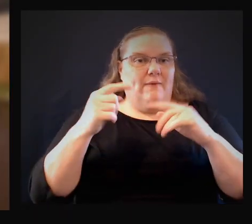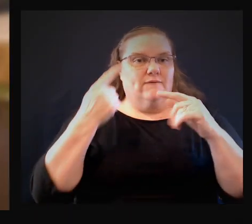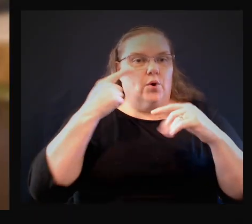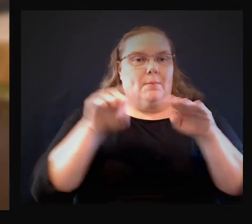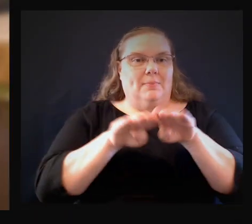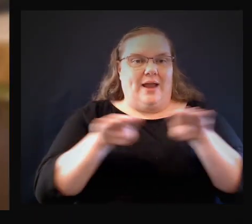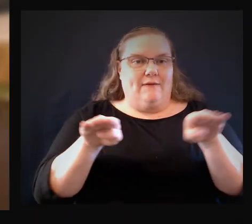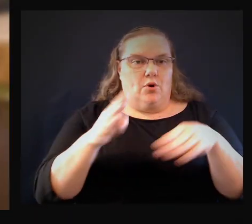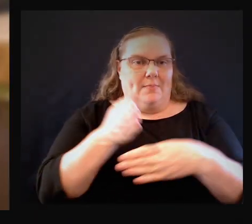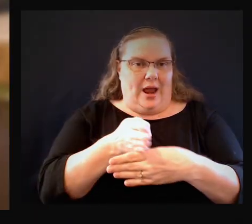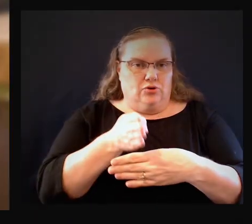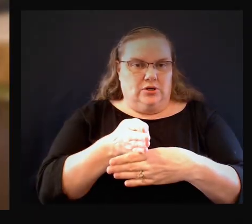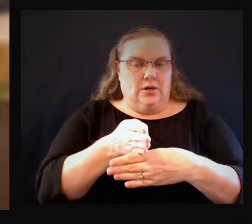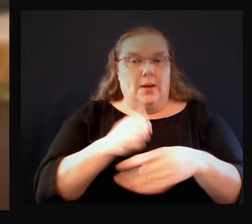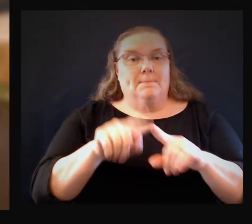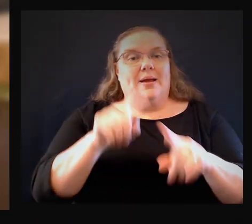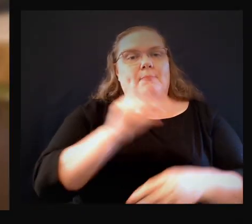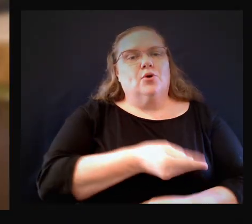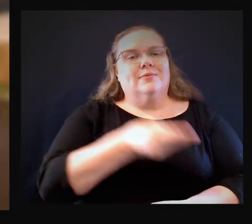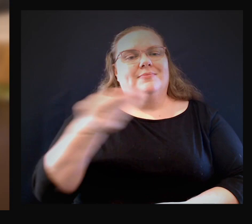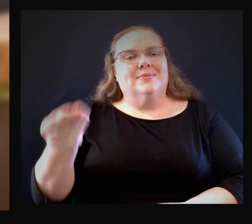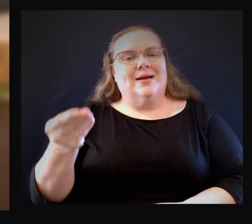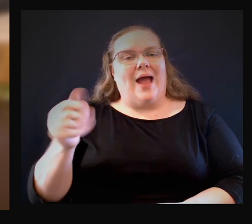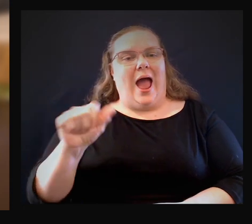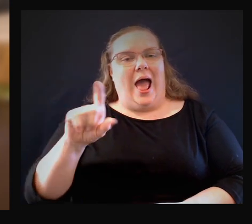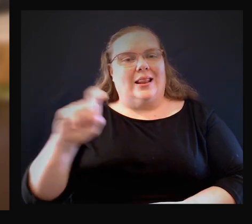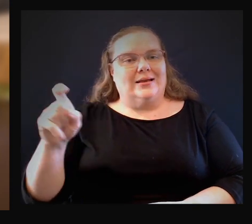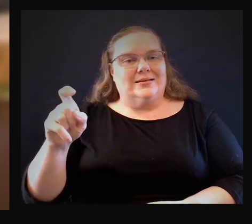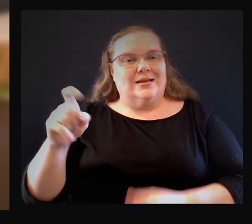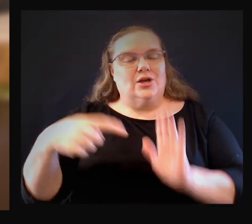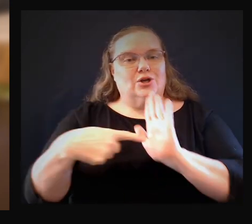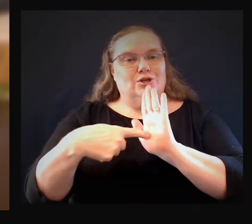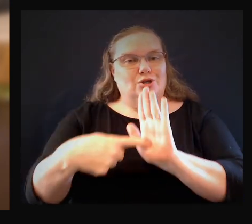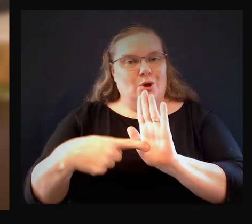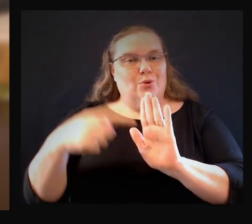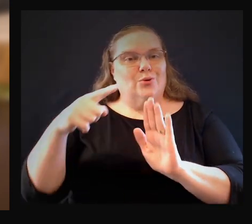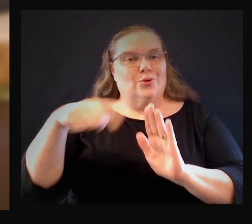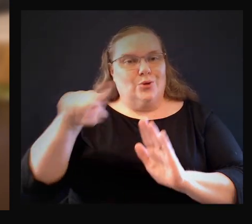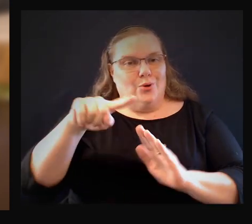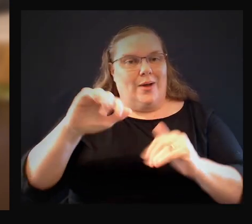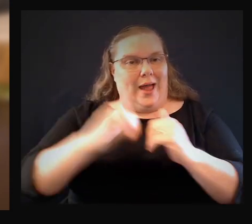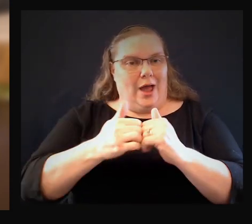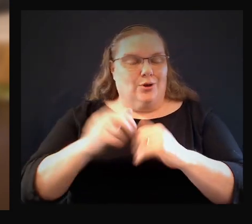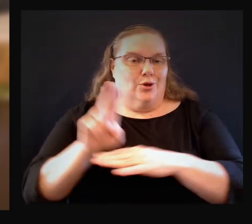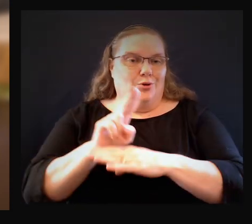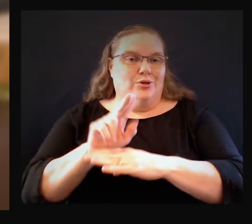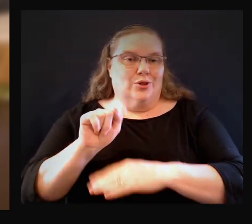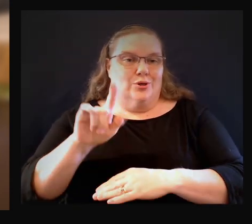I'll now hand you over to Alex, who can show you how they use these tools to pass along sustainability benefits